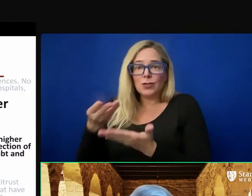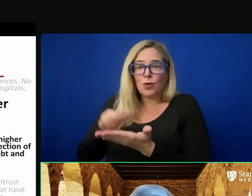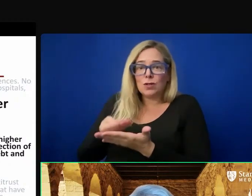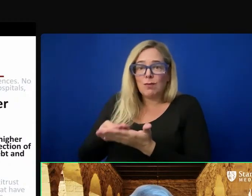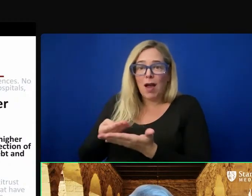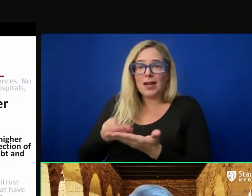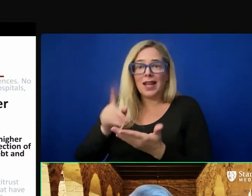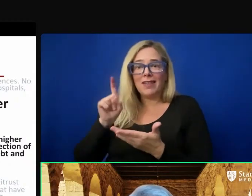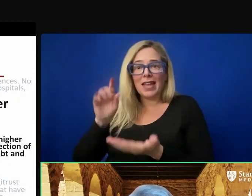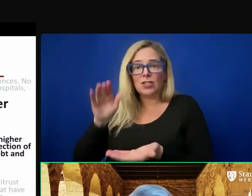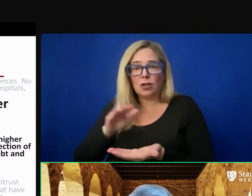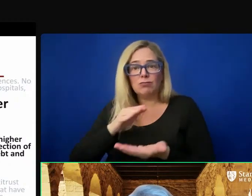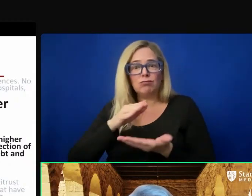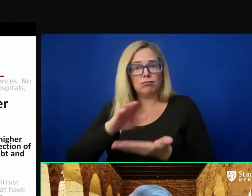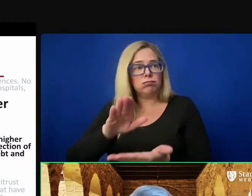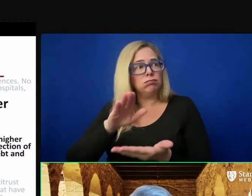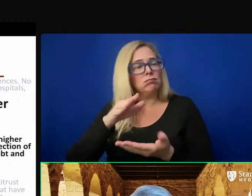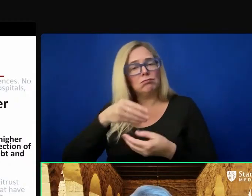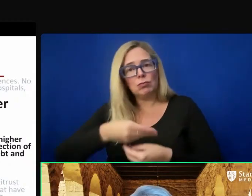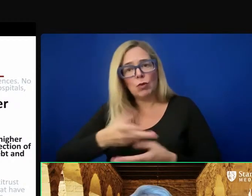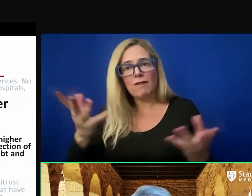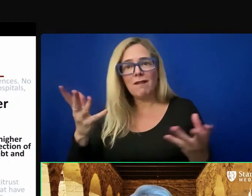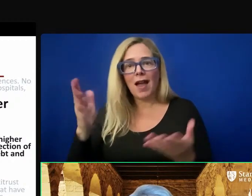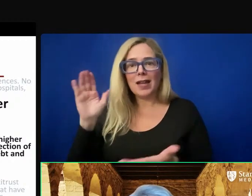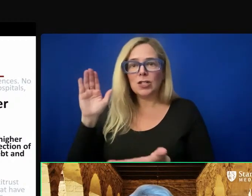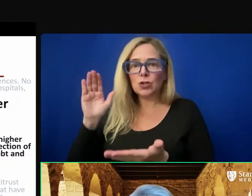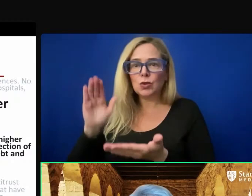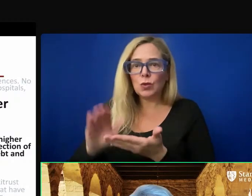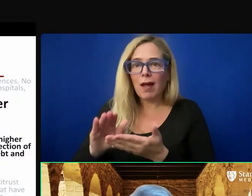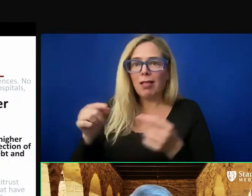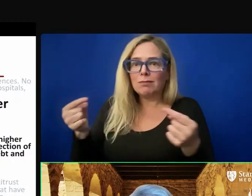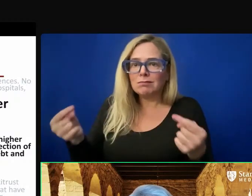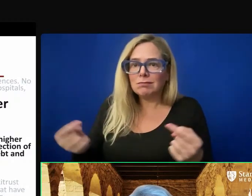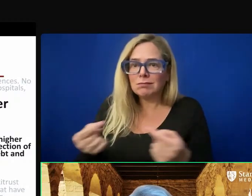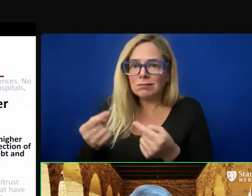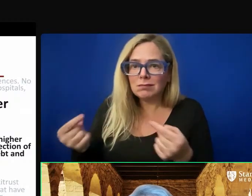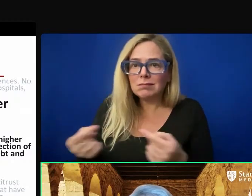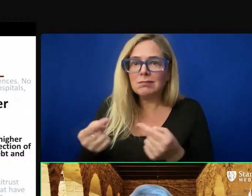injury, and disability, and that the glorification of profit is harming